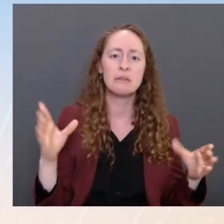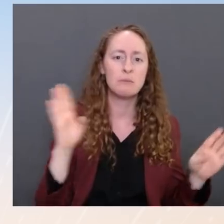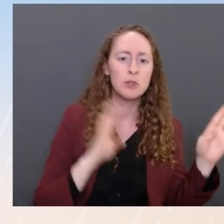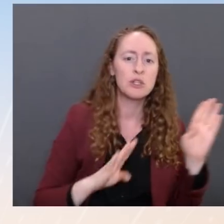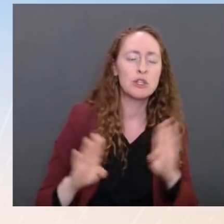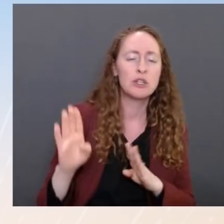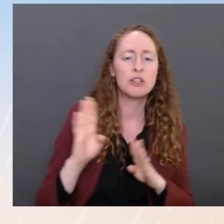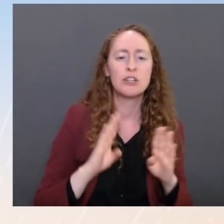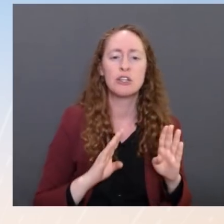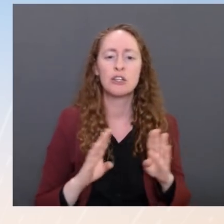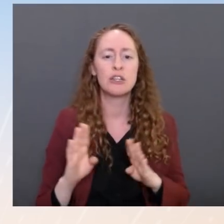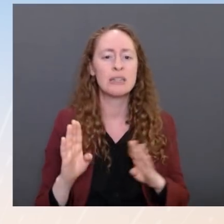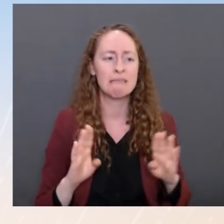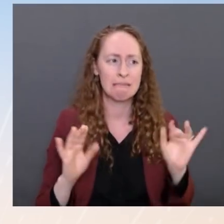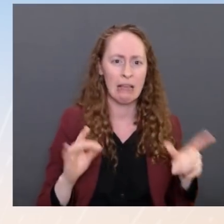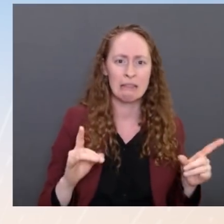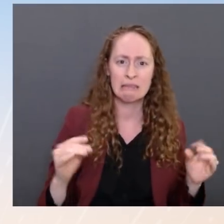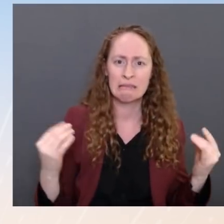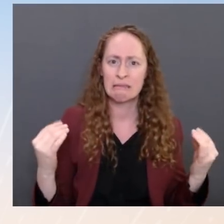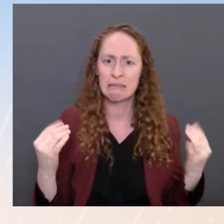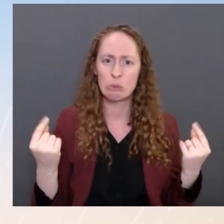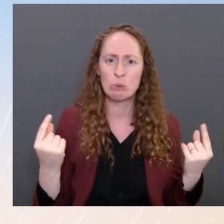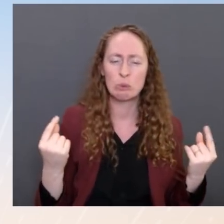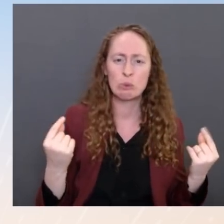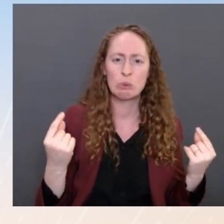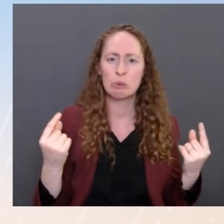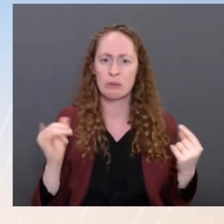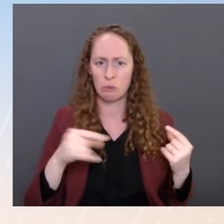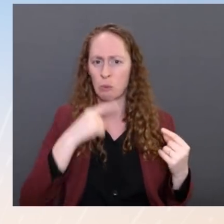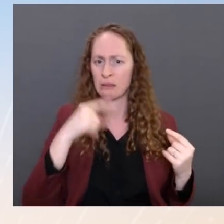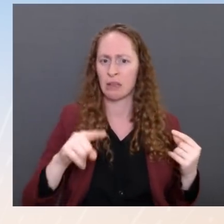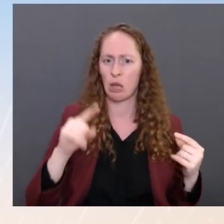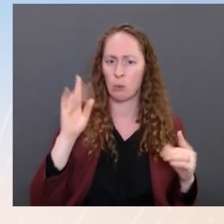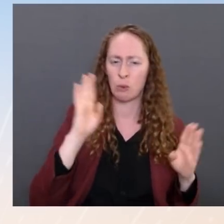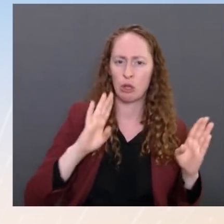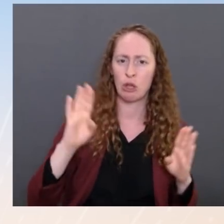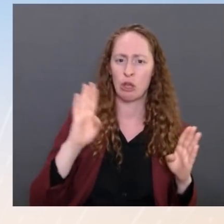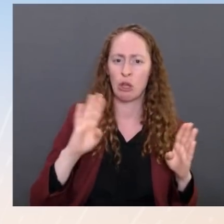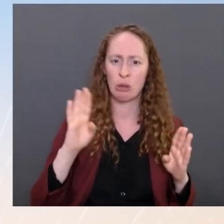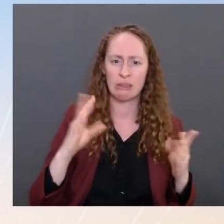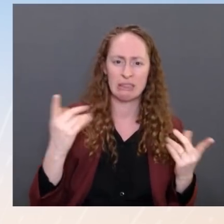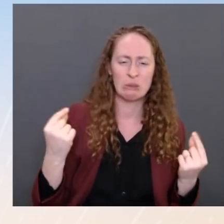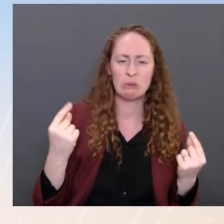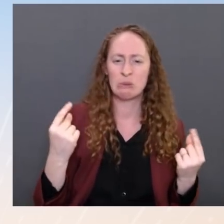just risks further provocation here? And is that -- is the benefit at this point